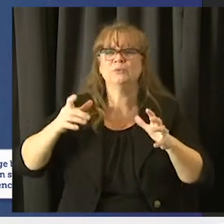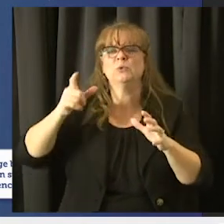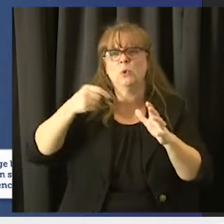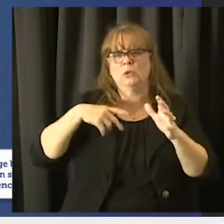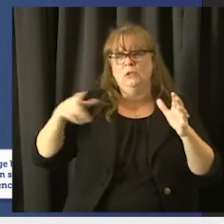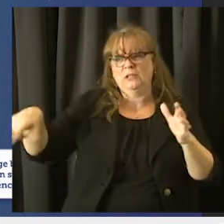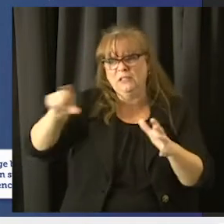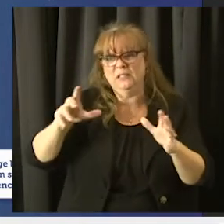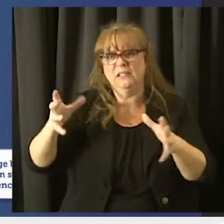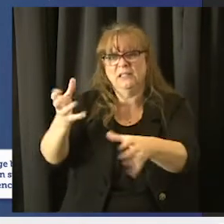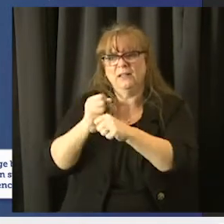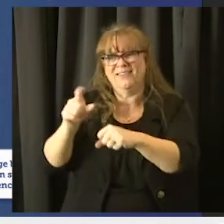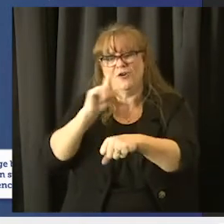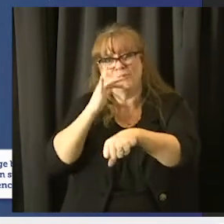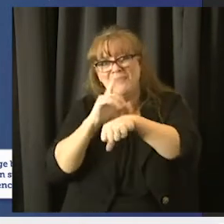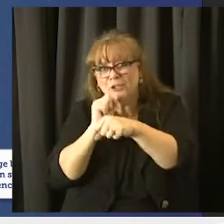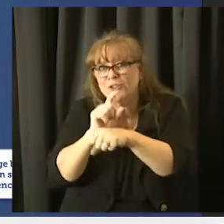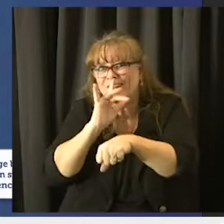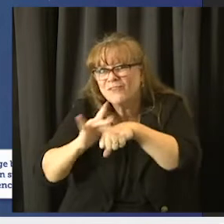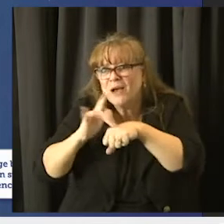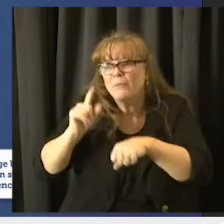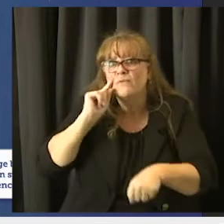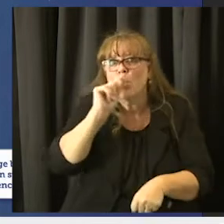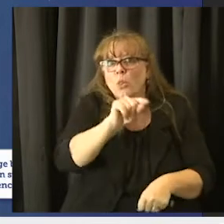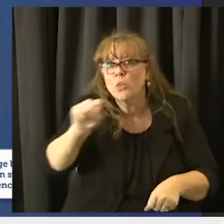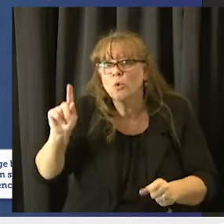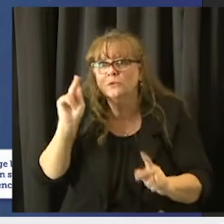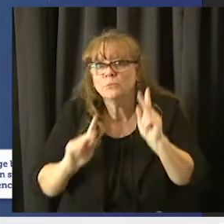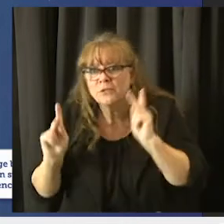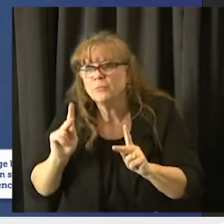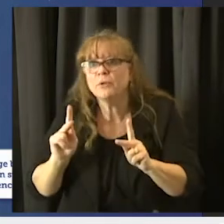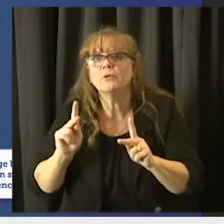uh some areas of the state are still finishing up one a for another week and before they move